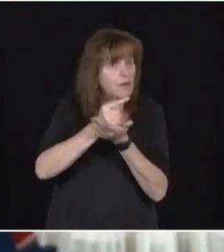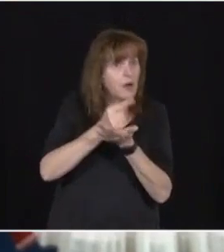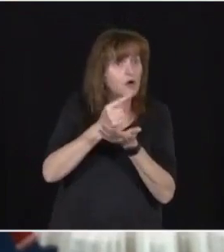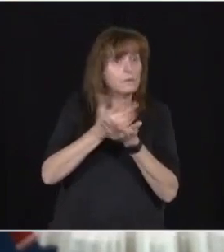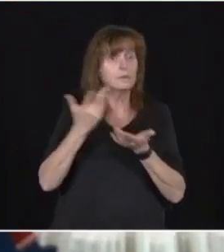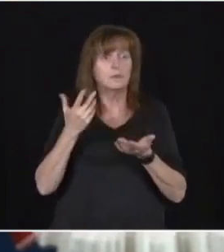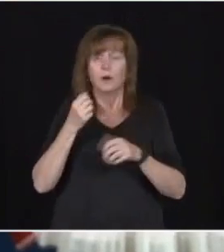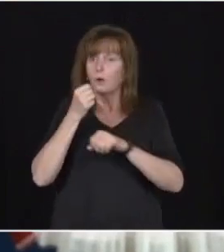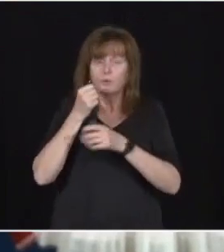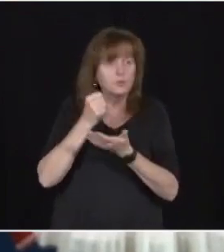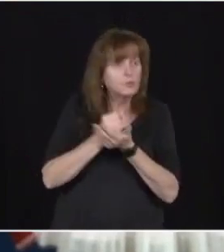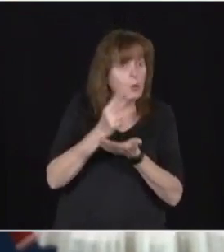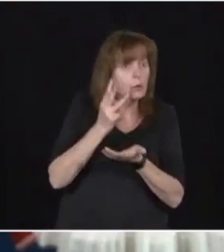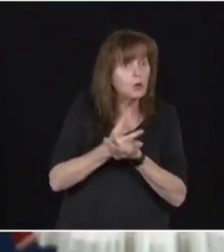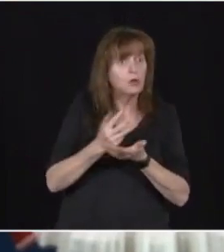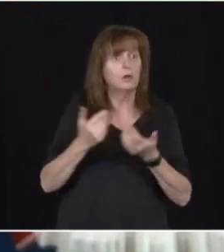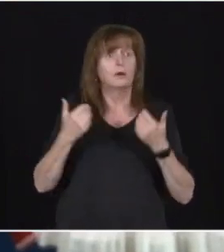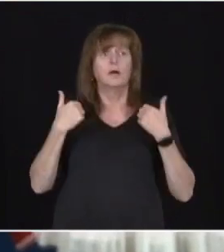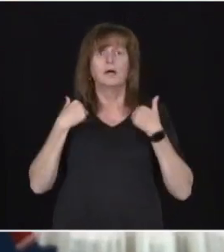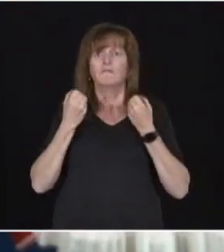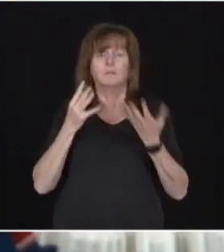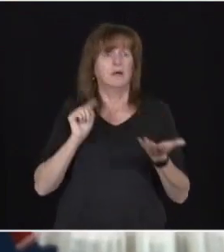psychotherapists,